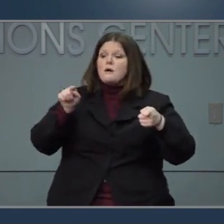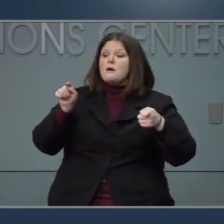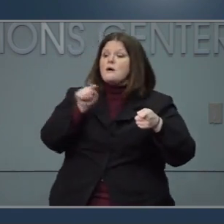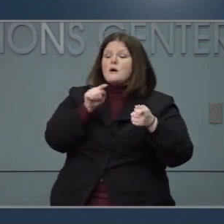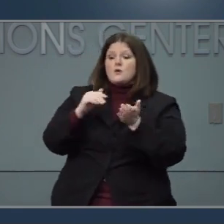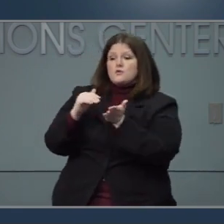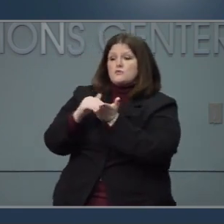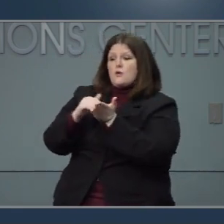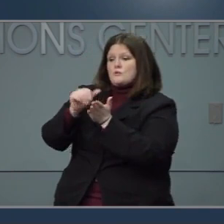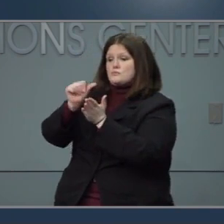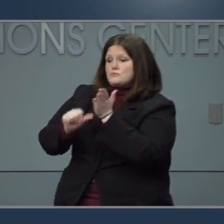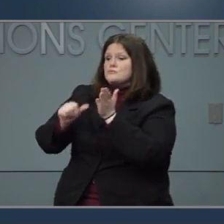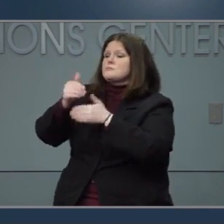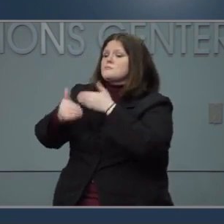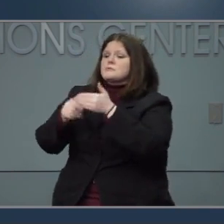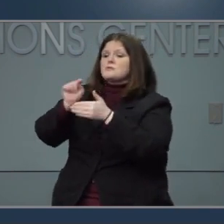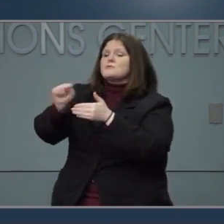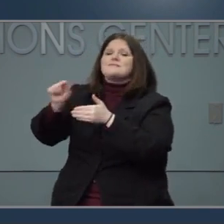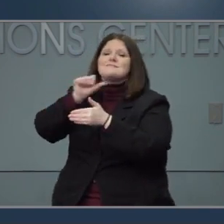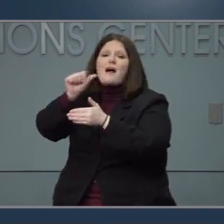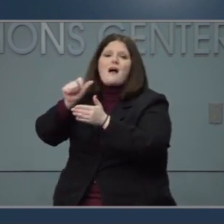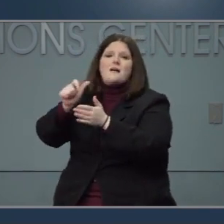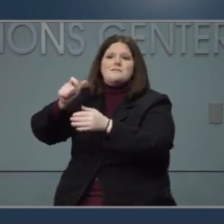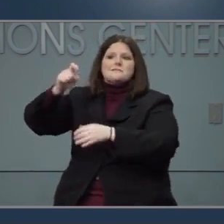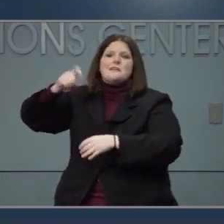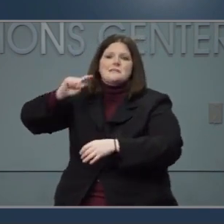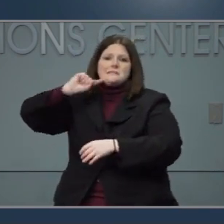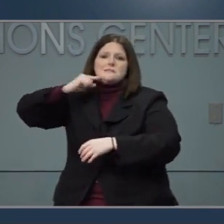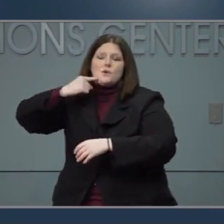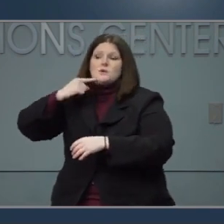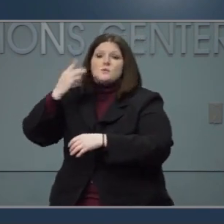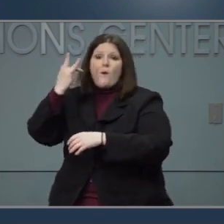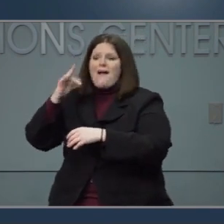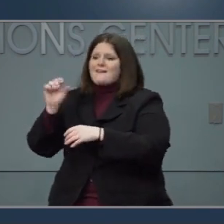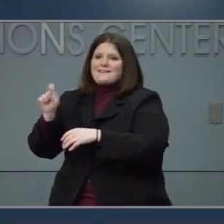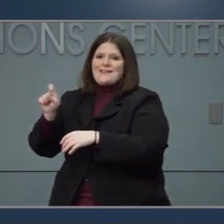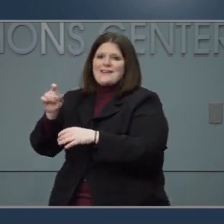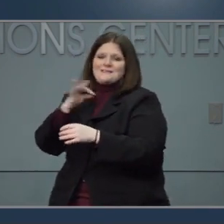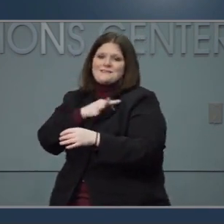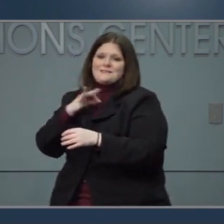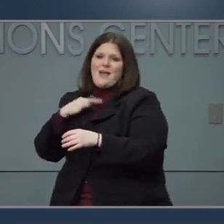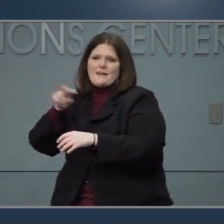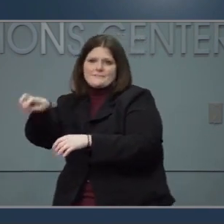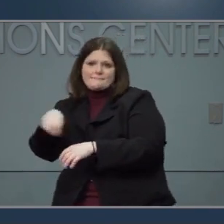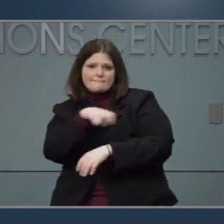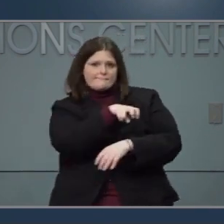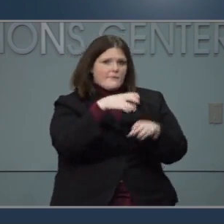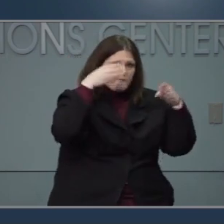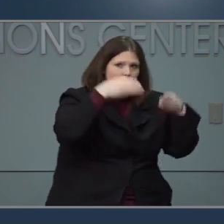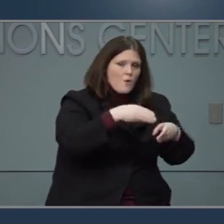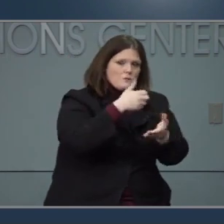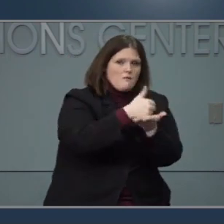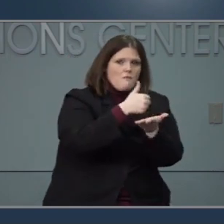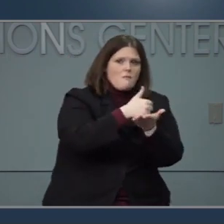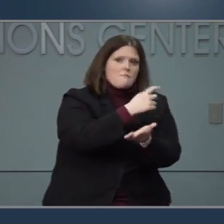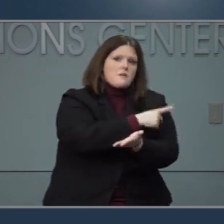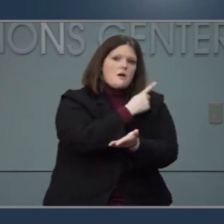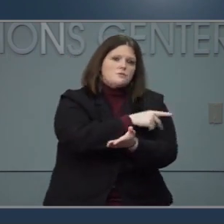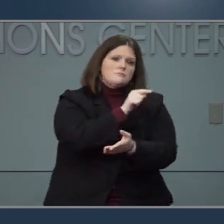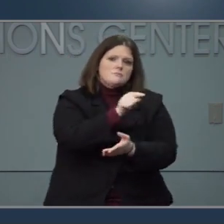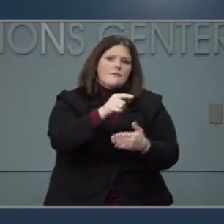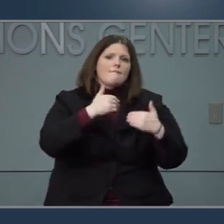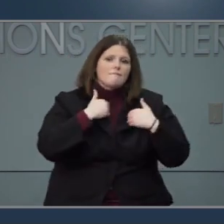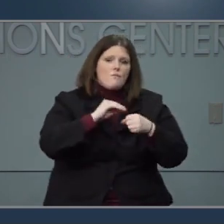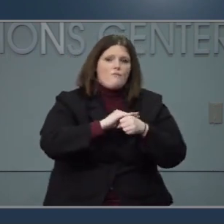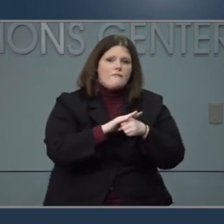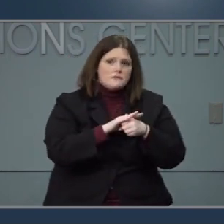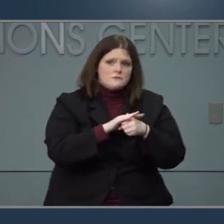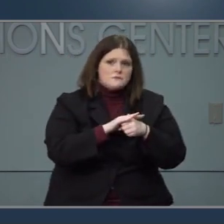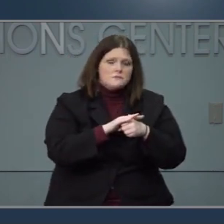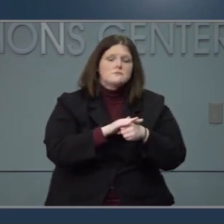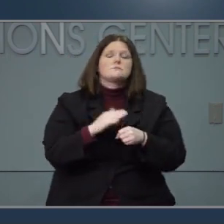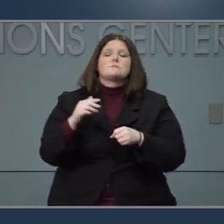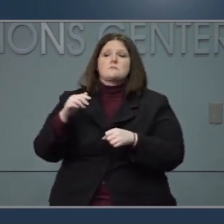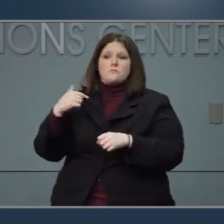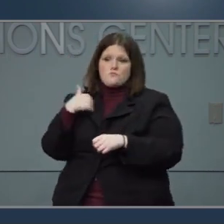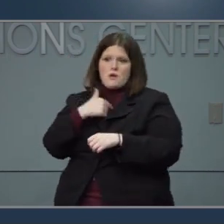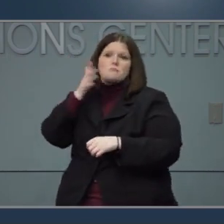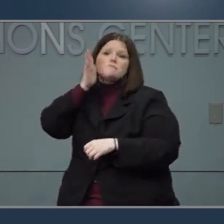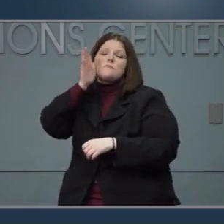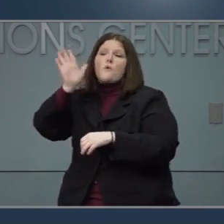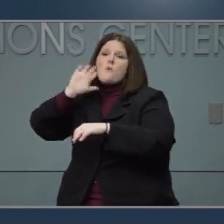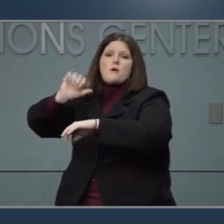MANY ARE TAKING ACTIONS TO MANAGE CAPACITY INCLUDING STOPPING NONURGENT PROCEDURES SO THEY CAN FREE UP STAFF TO TAKE CARE OF COVID PATIENTS OPENING ADDITIONAL COVID UNITS AND